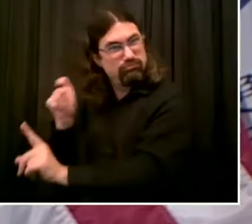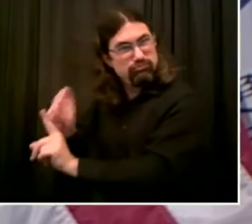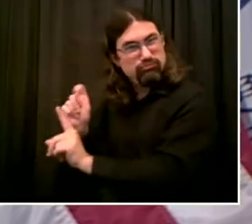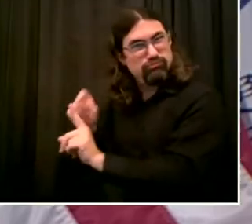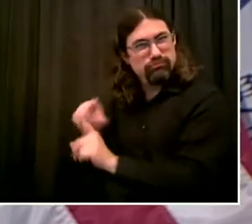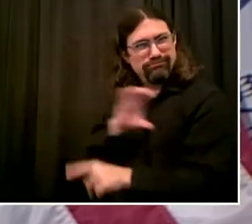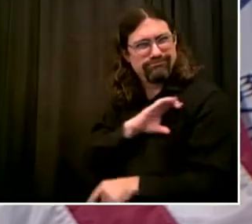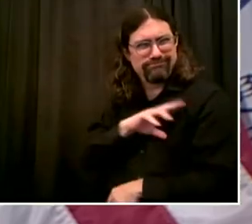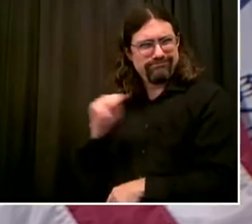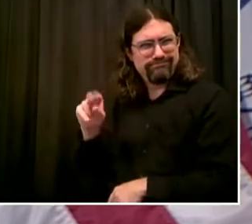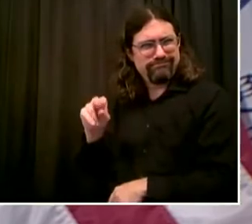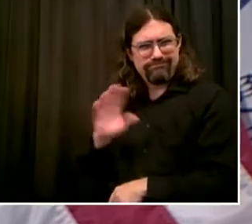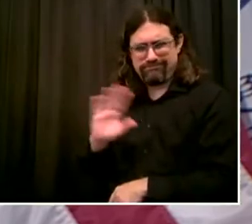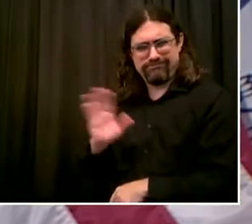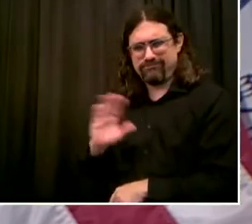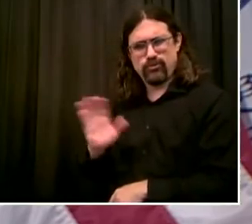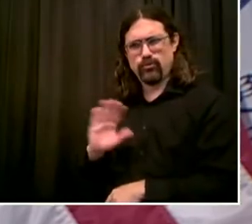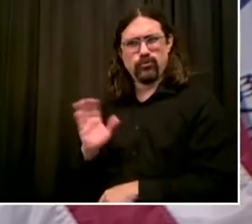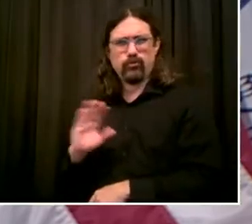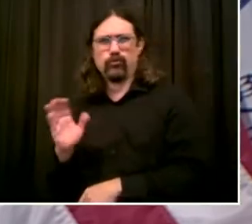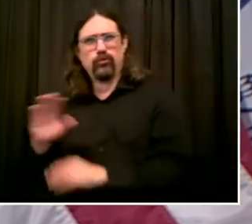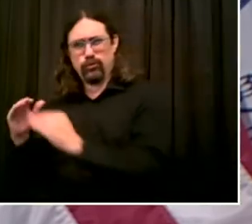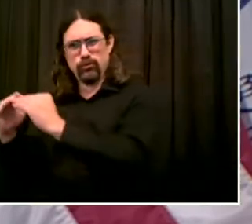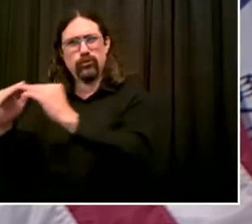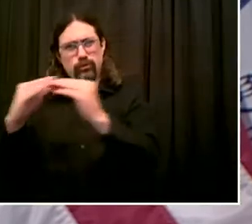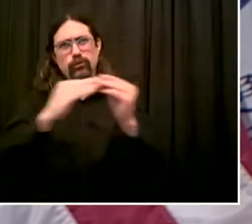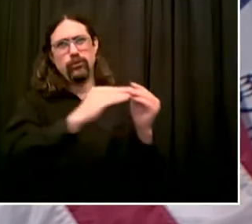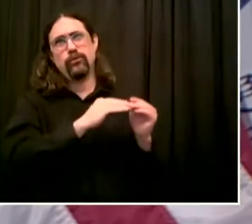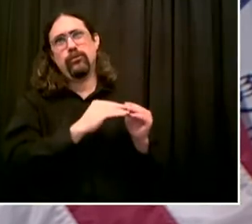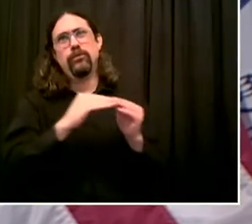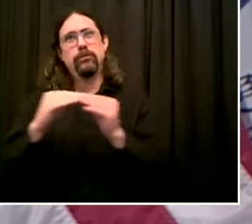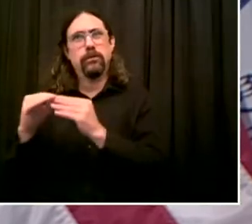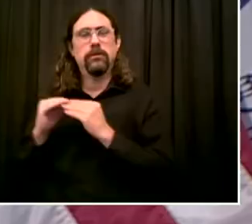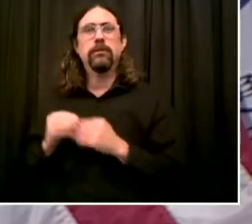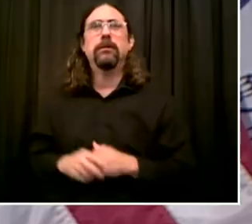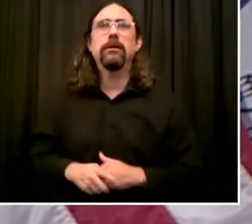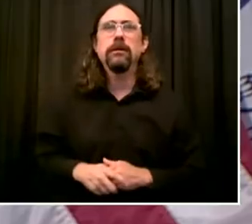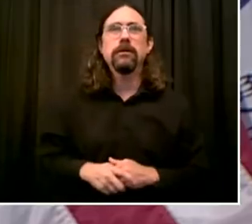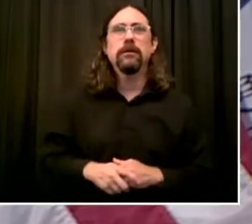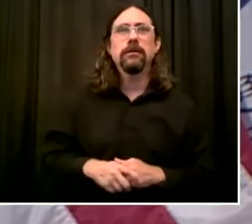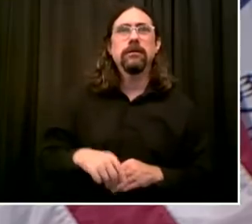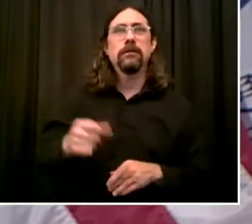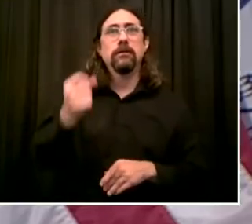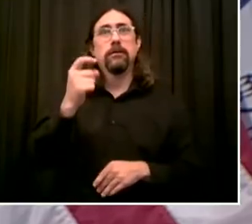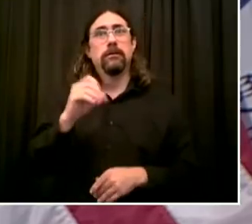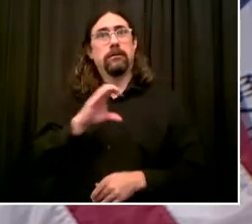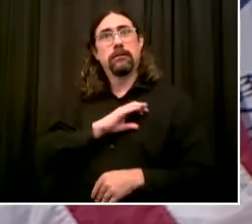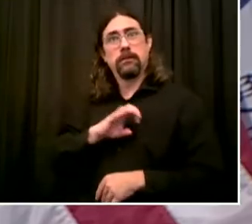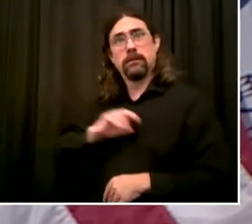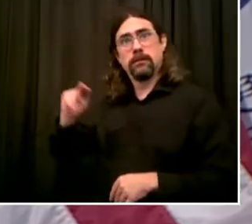AND THAT IS BECAUSE IT IS IMPORTANT TO SHOW THAT WE ARE GOING TO MAKE ANCHGES IN THE CITY AND WE ARE GOING TO REFOCUS OUR EFFORTS ON YOUNG